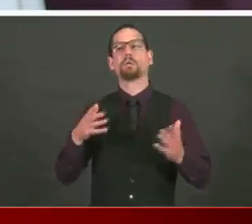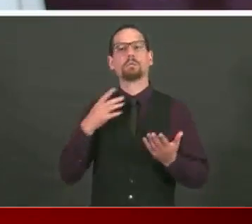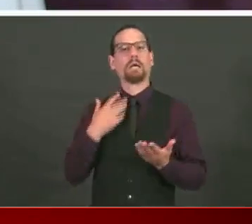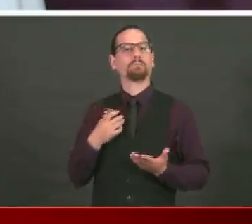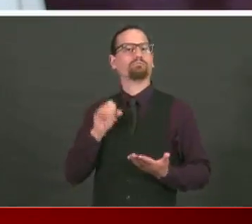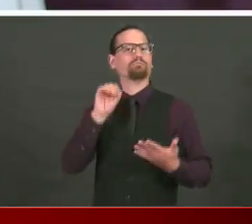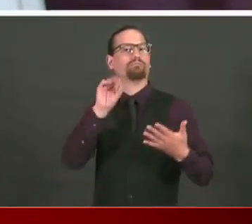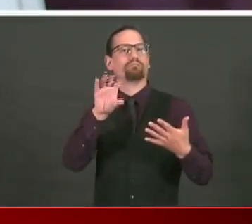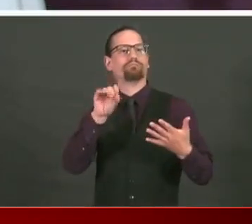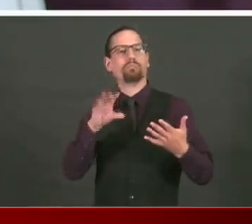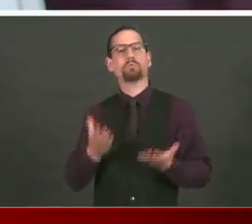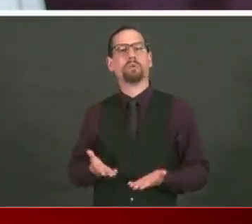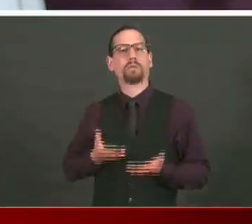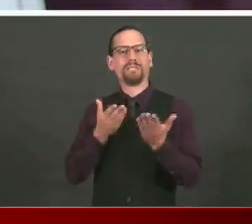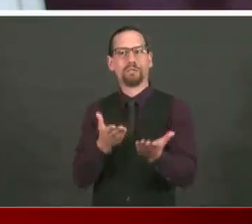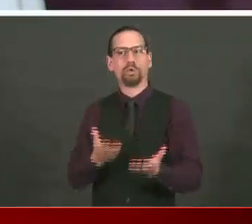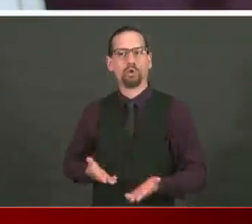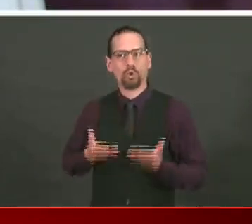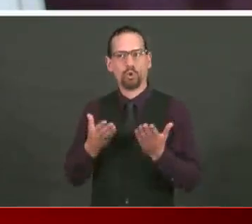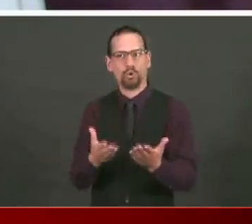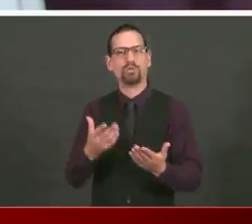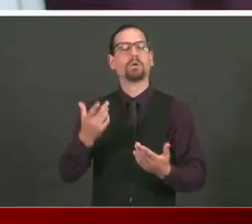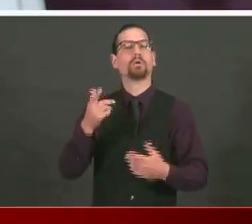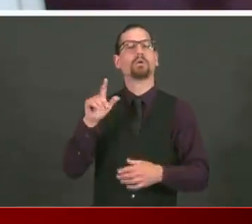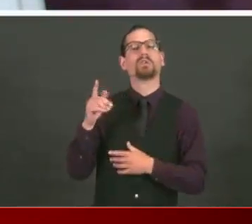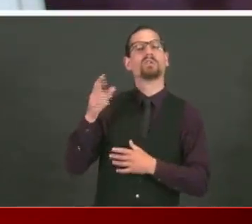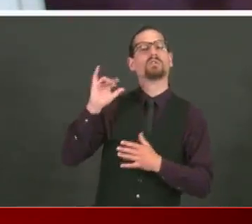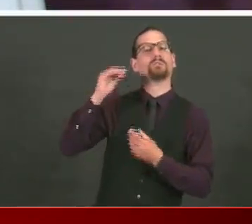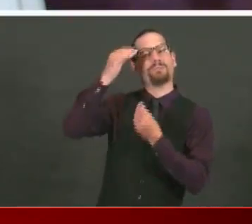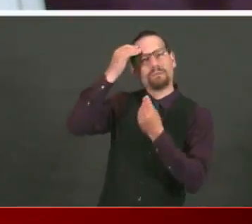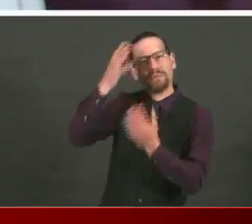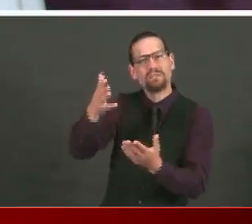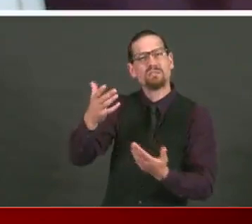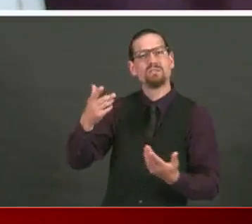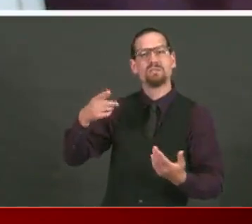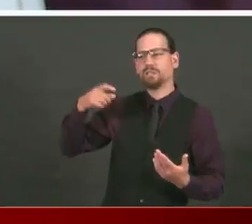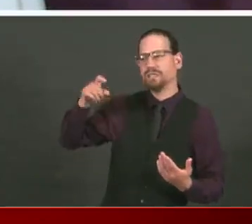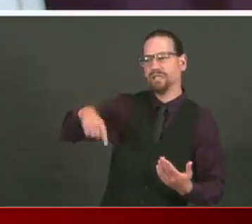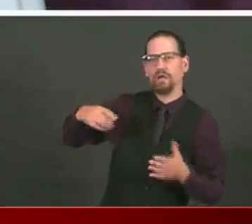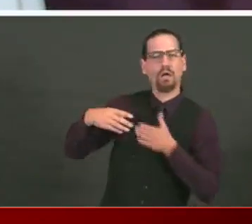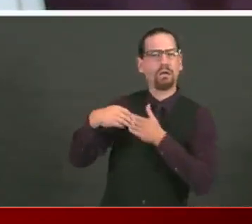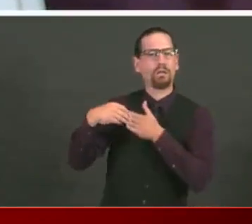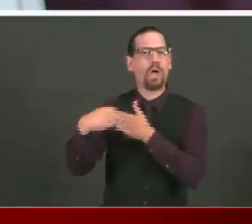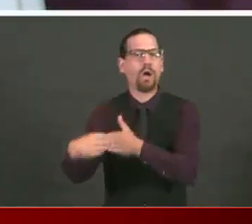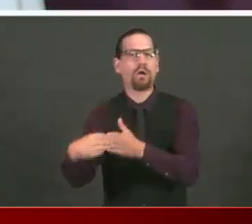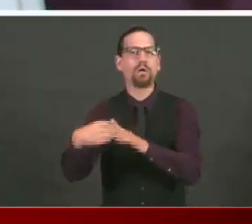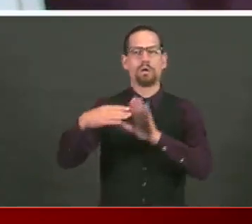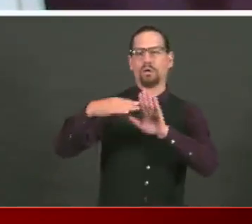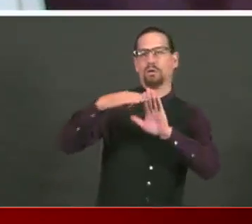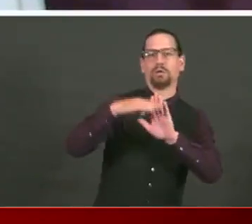GENERALLY MOVING TOWARD A PLACE OF GIVING YOU GUIDELINES, RECOMMENDATIONS, TOOLS FOR HOW